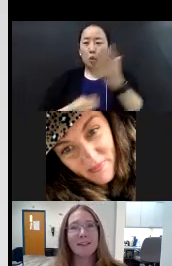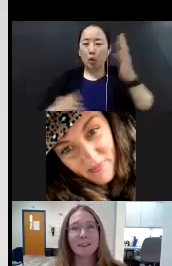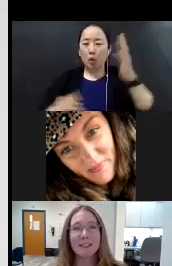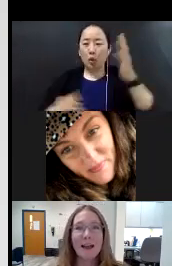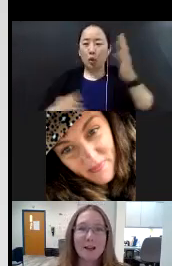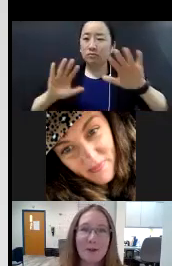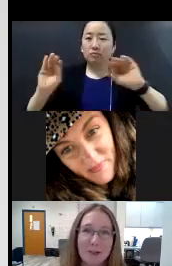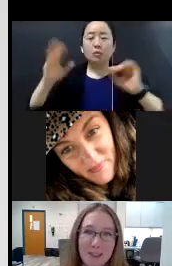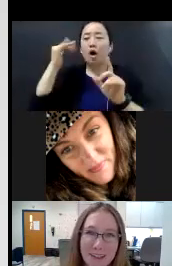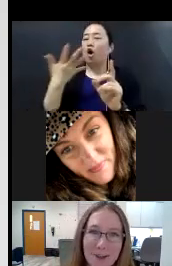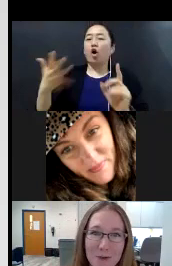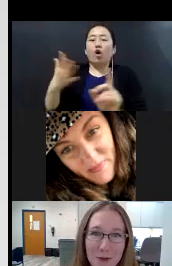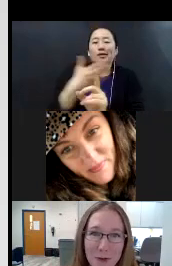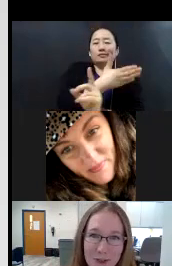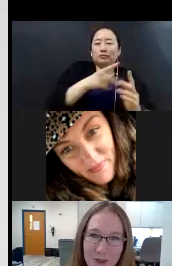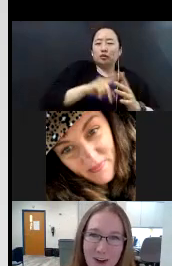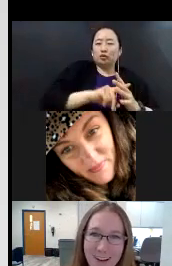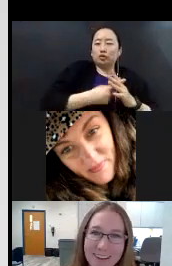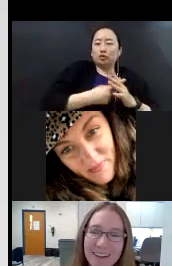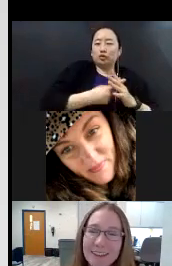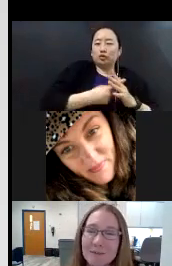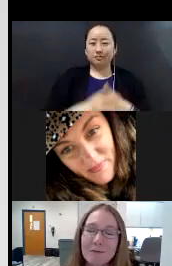I AM THE FUNDING SLIDE PERSON. I DREW THE SHORT STRAW.